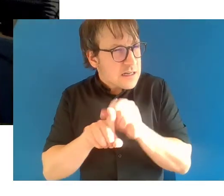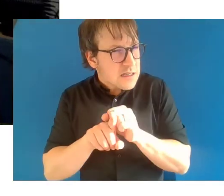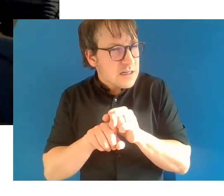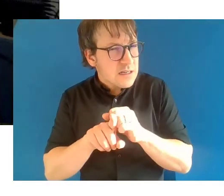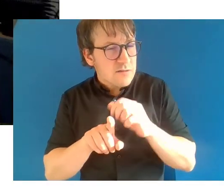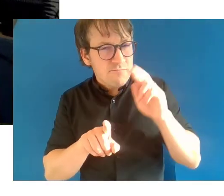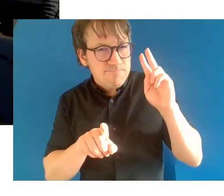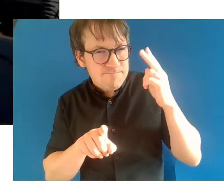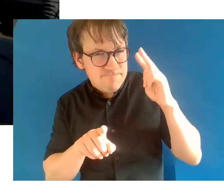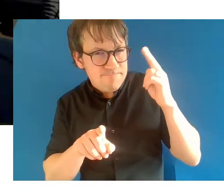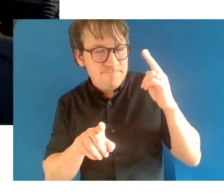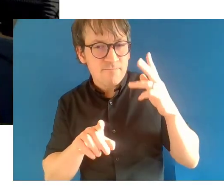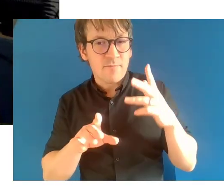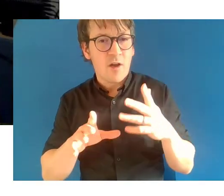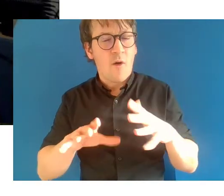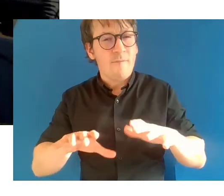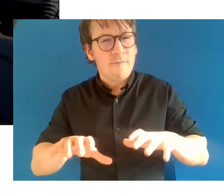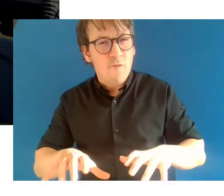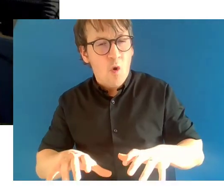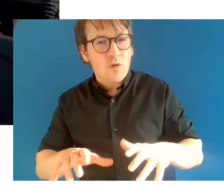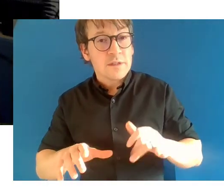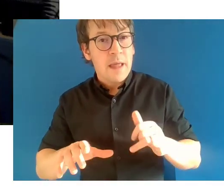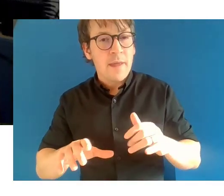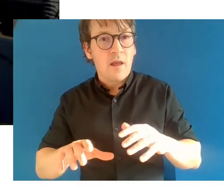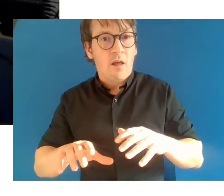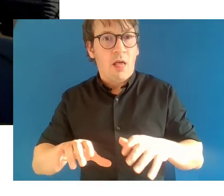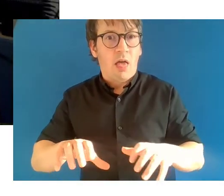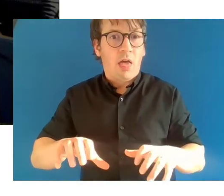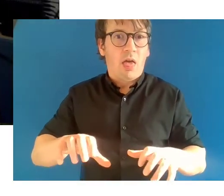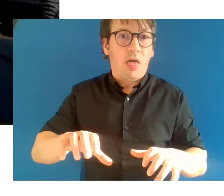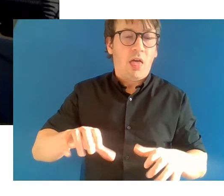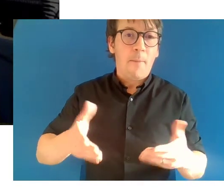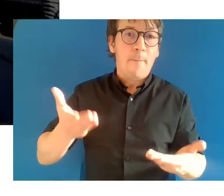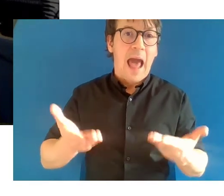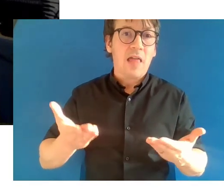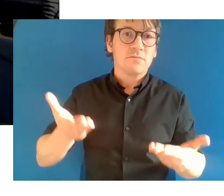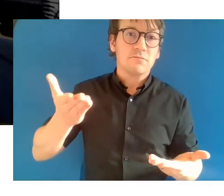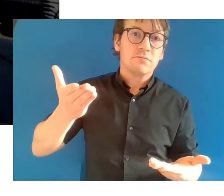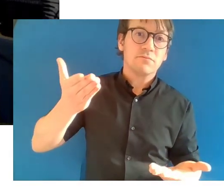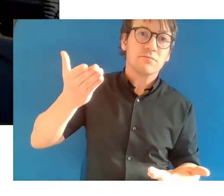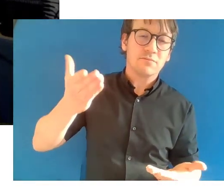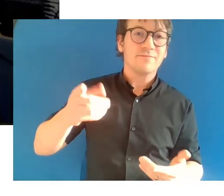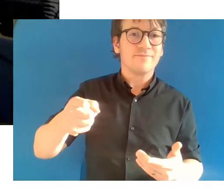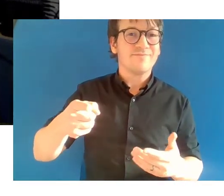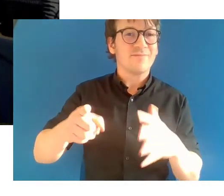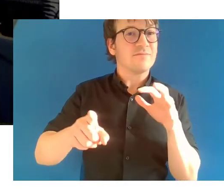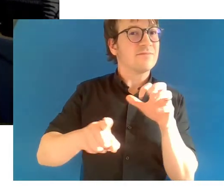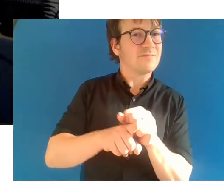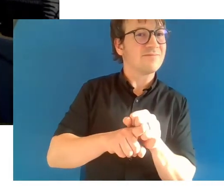holding onto it and how much force they're putting on it, or if they're losing their balance and falling.